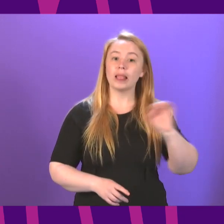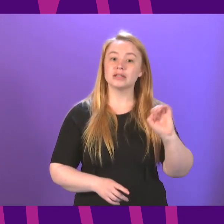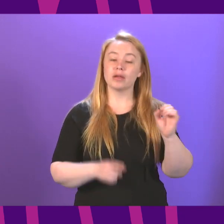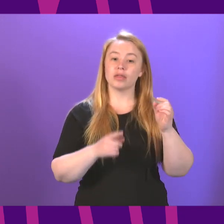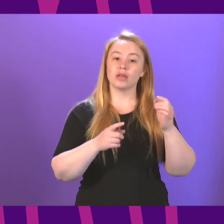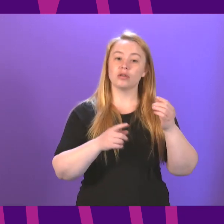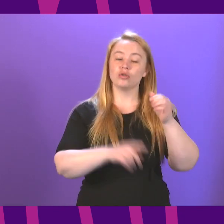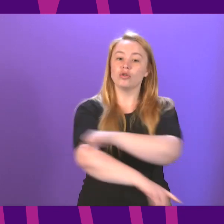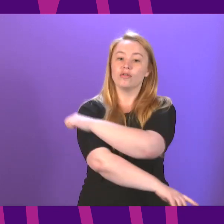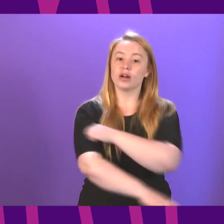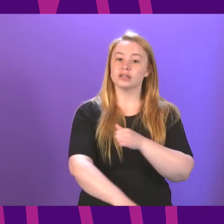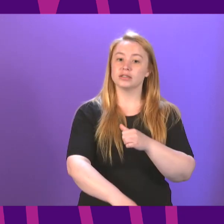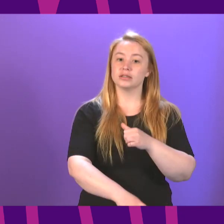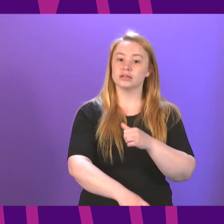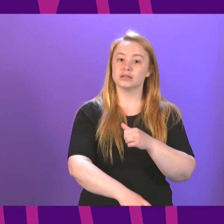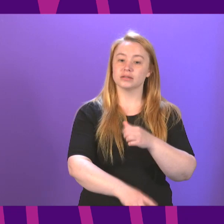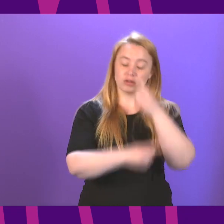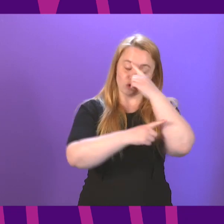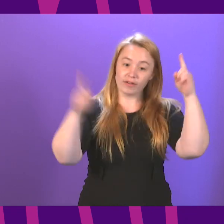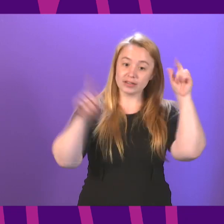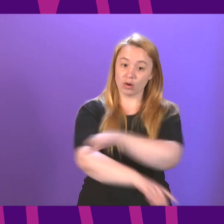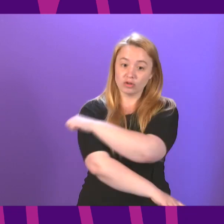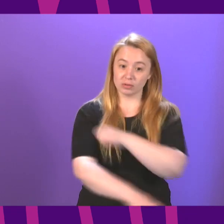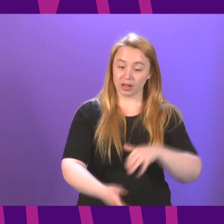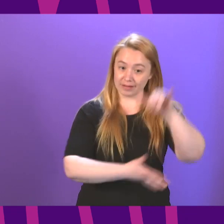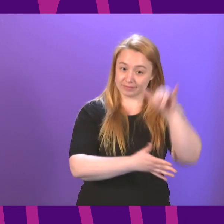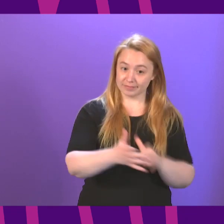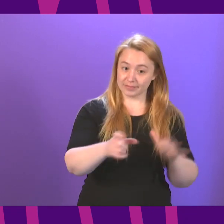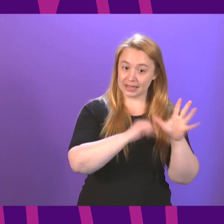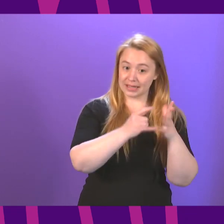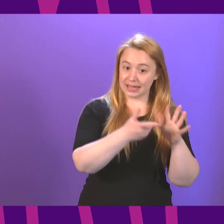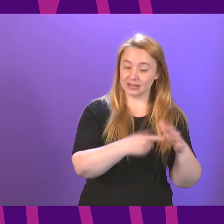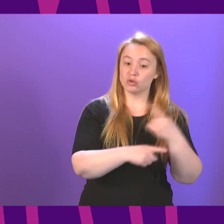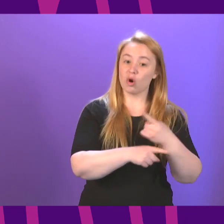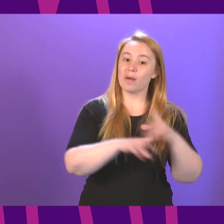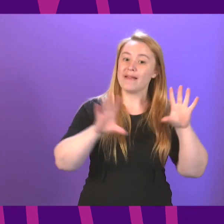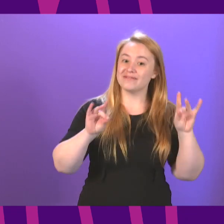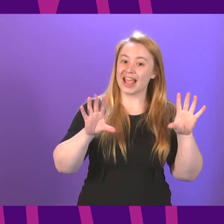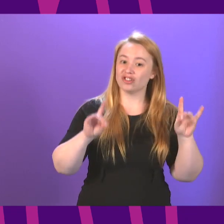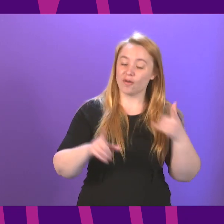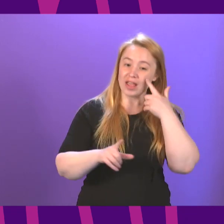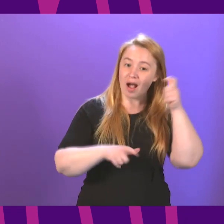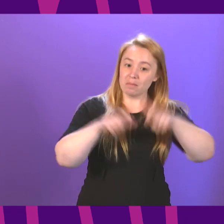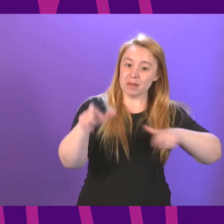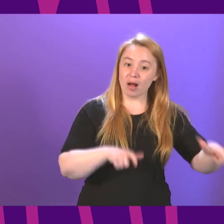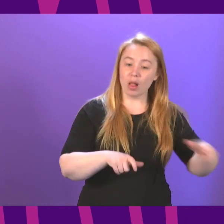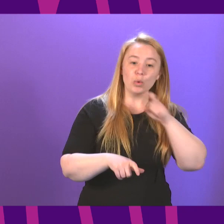Review Overview Report” was published. The review looked into infections of children and young people who were receiving treatment in the cancer ward at the